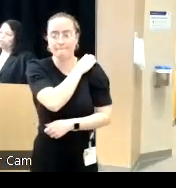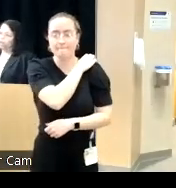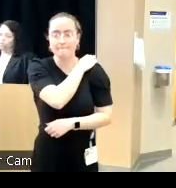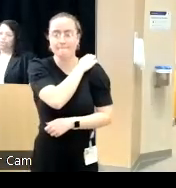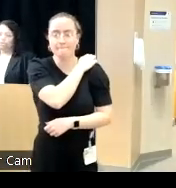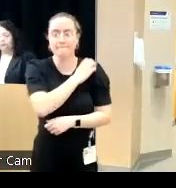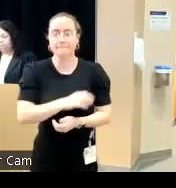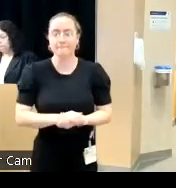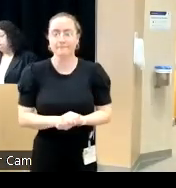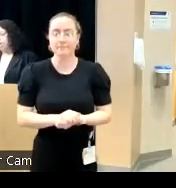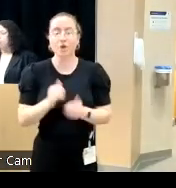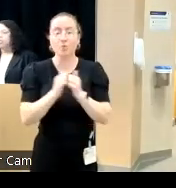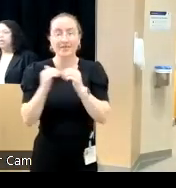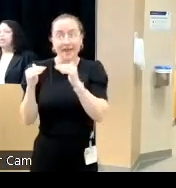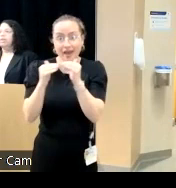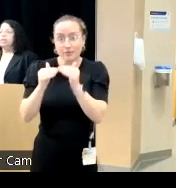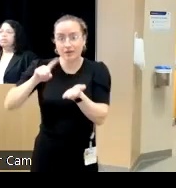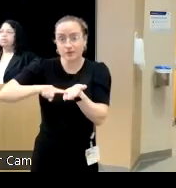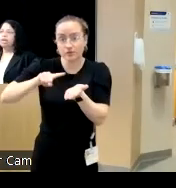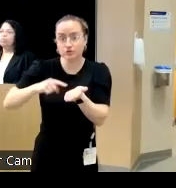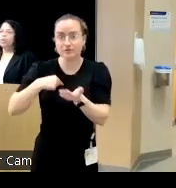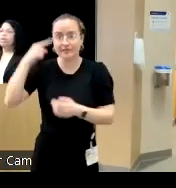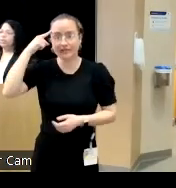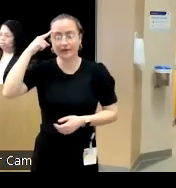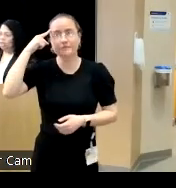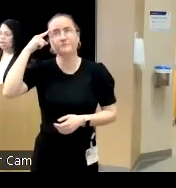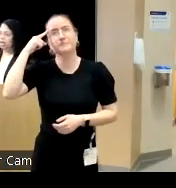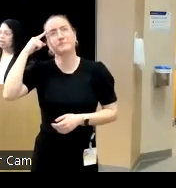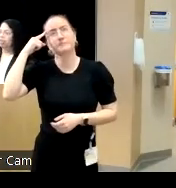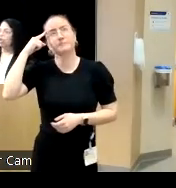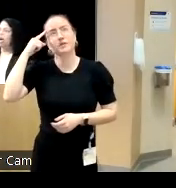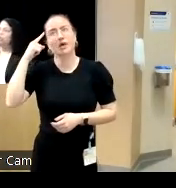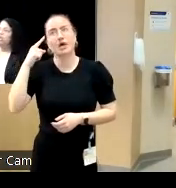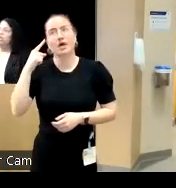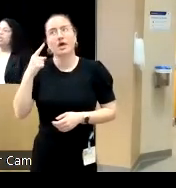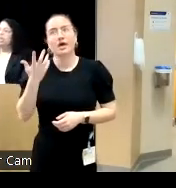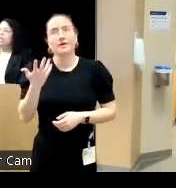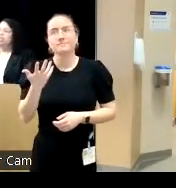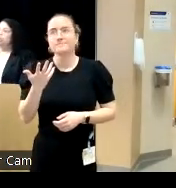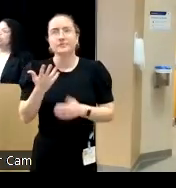um equity research we often talk about well where is the point of uptake you know how do we get this